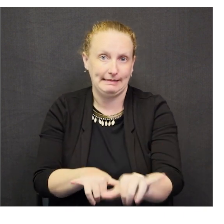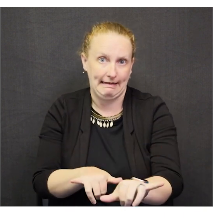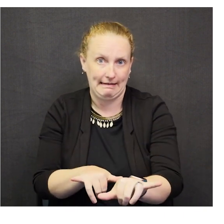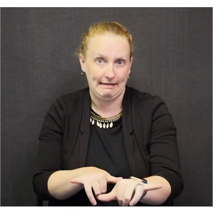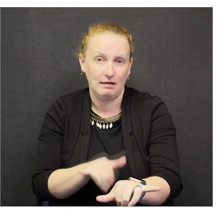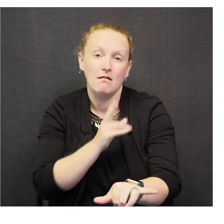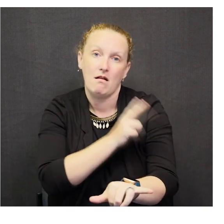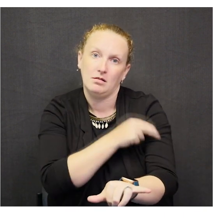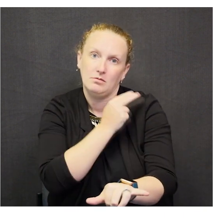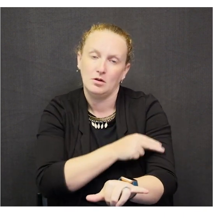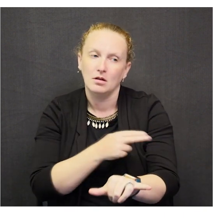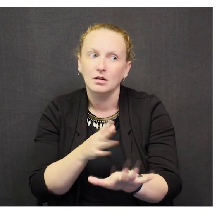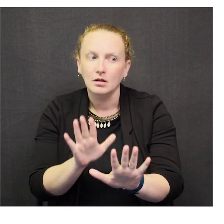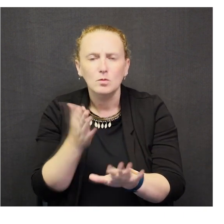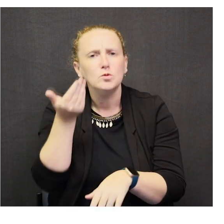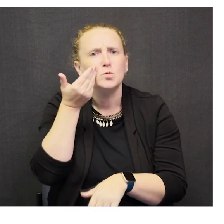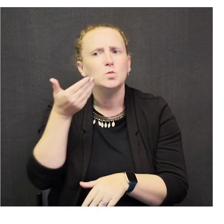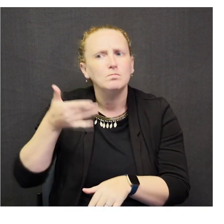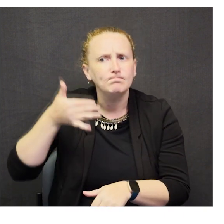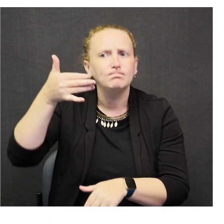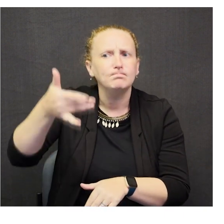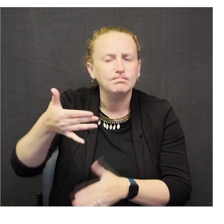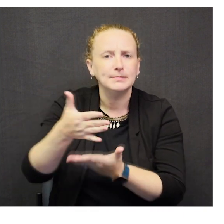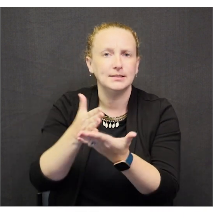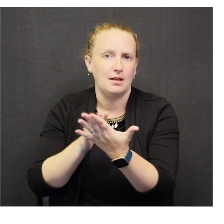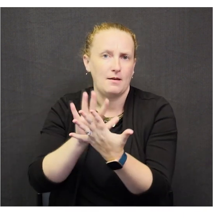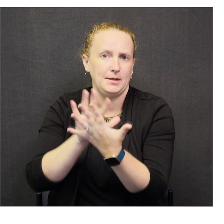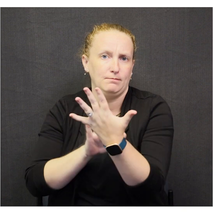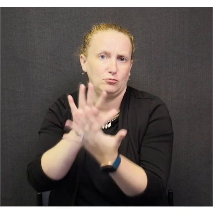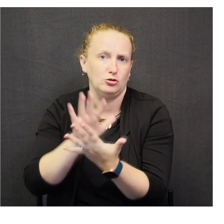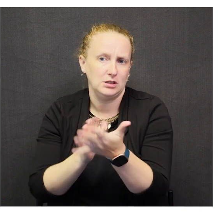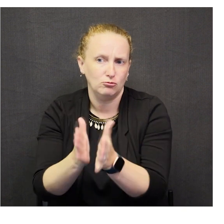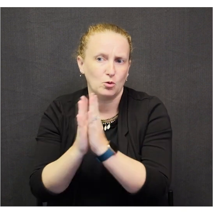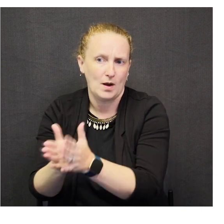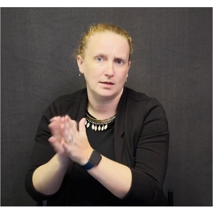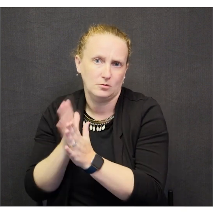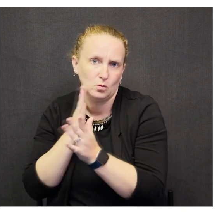for any in person requests that might come up during Cove it on campus, and we asked